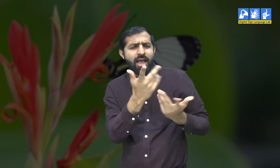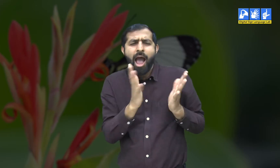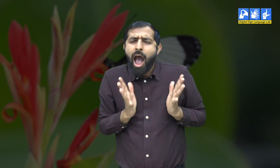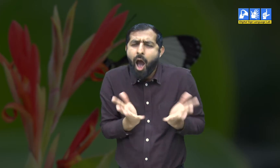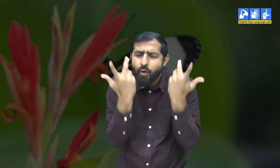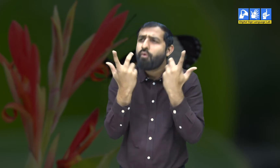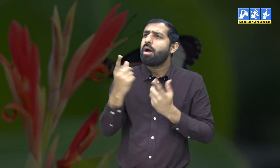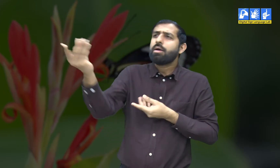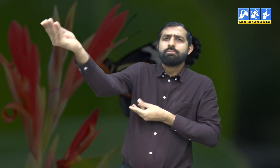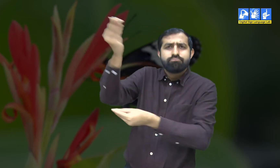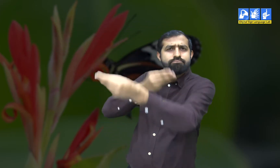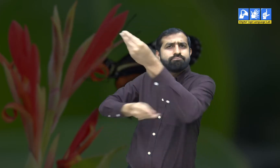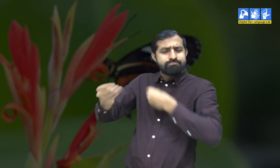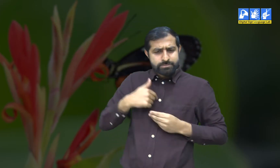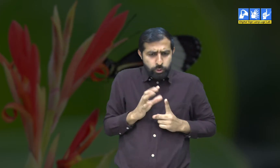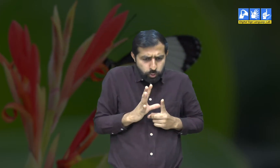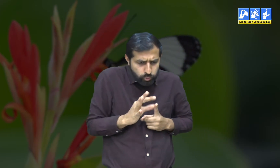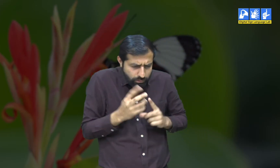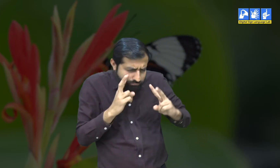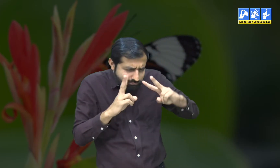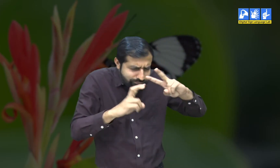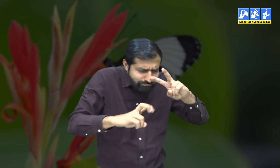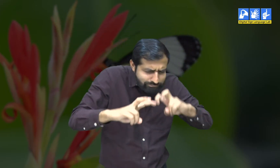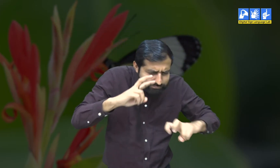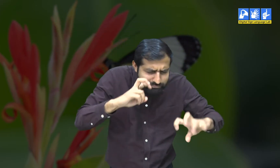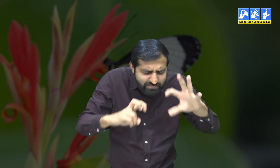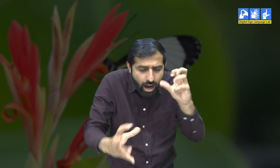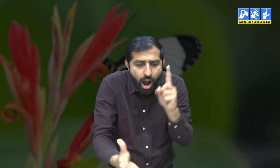He then guided Richard and shared his views on it.